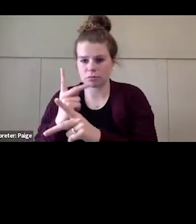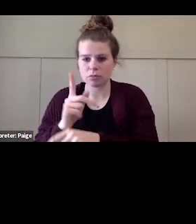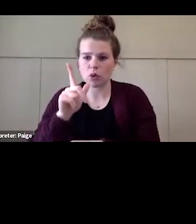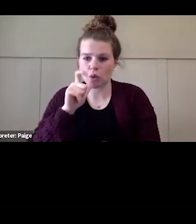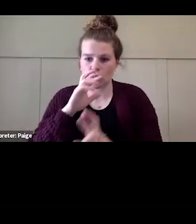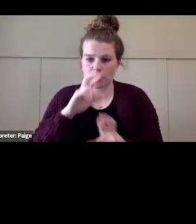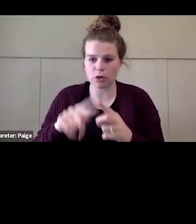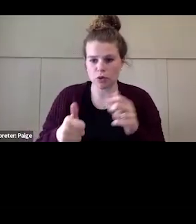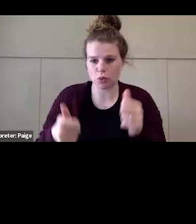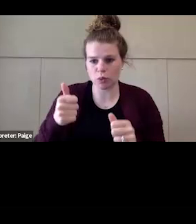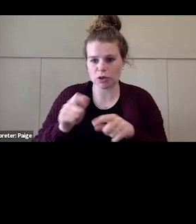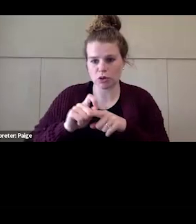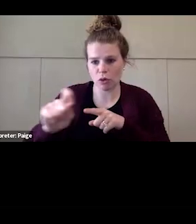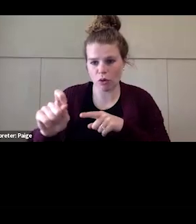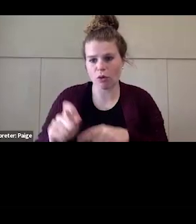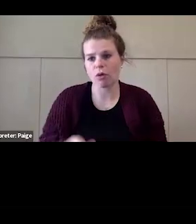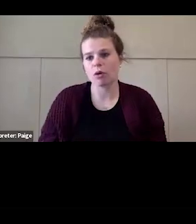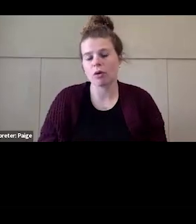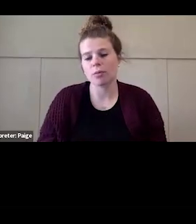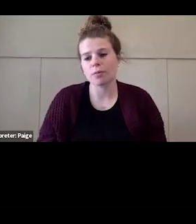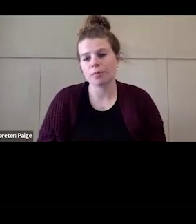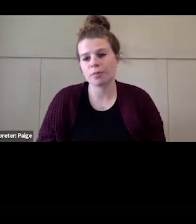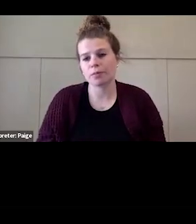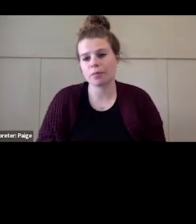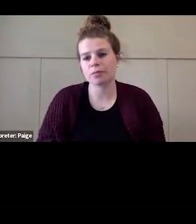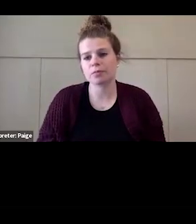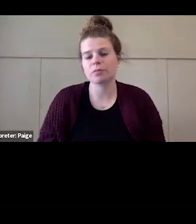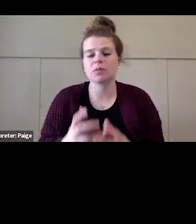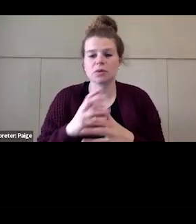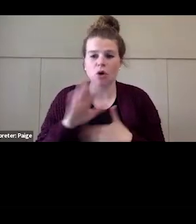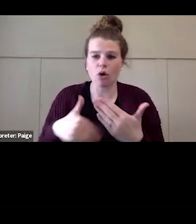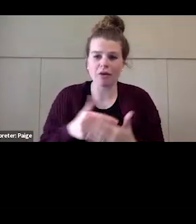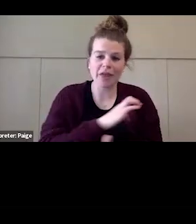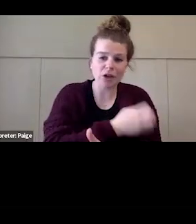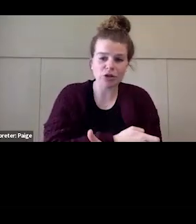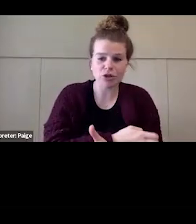So it takes a lot of the energy and brain power from the call takers